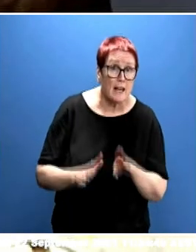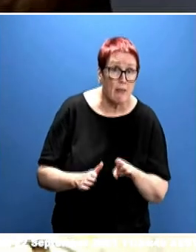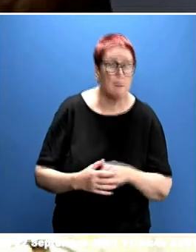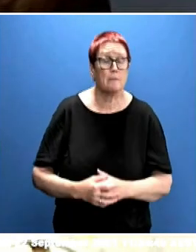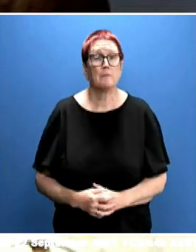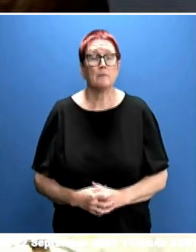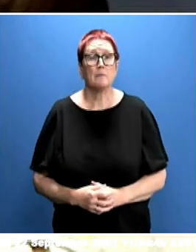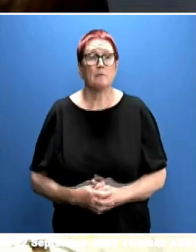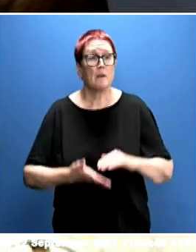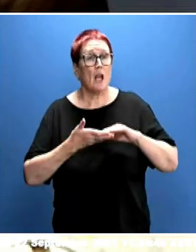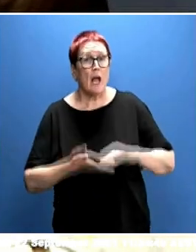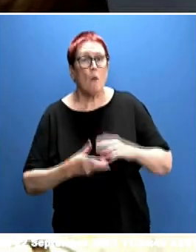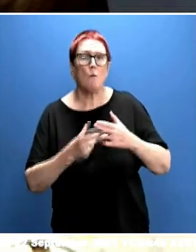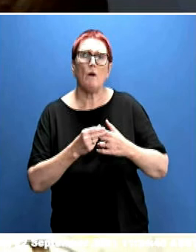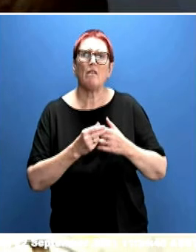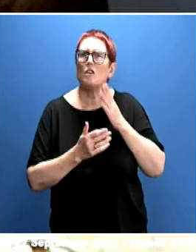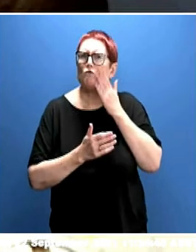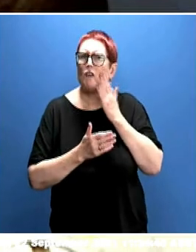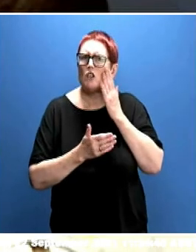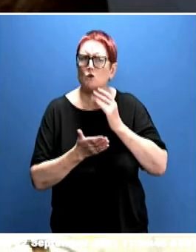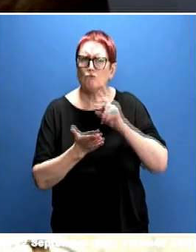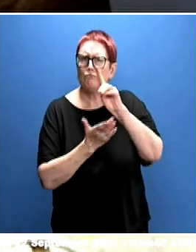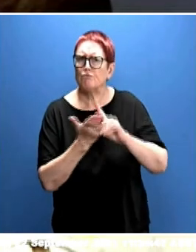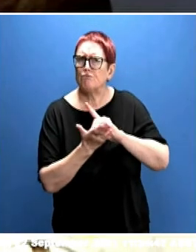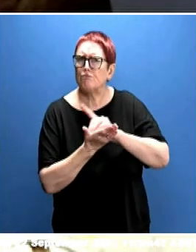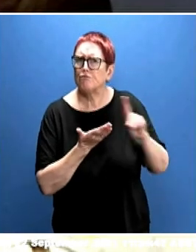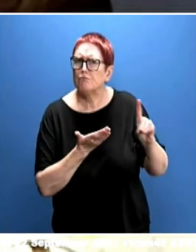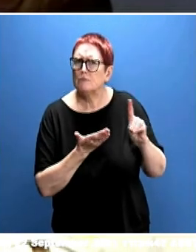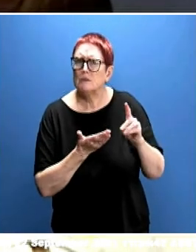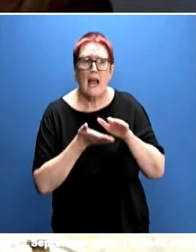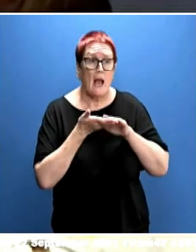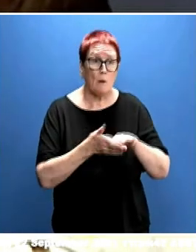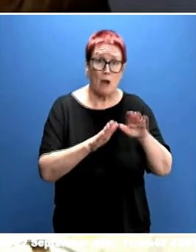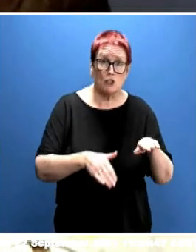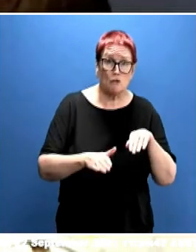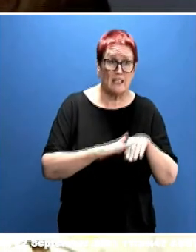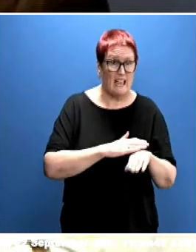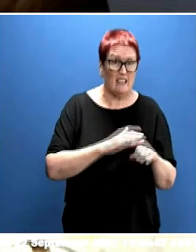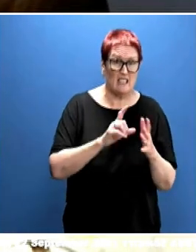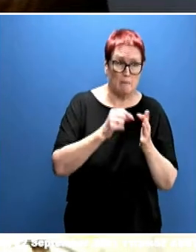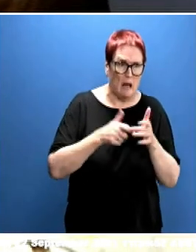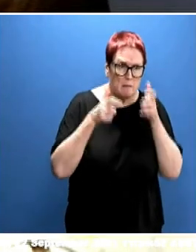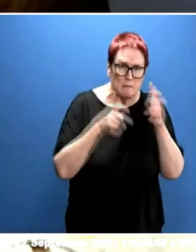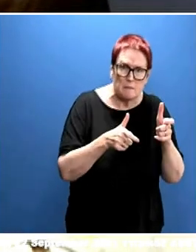and we also help people with racial discrimination and we represent a lot of the kids who are in the care of the Department of Communities,